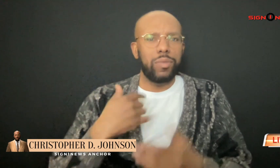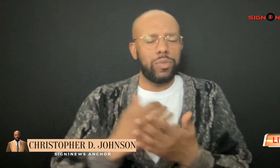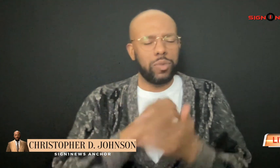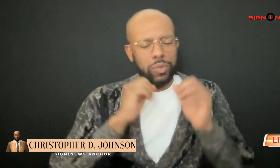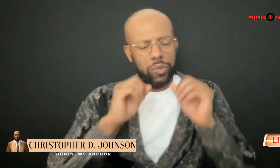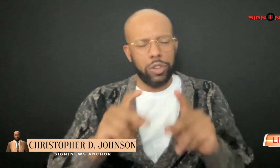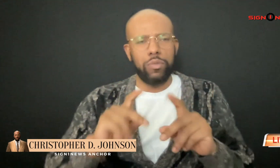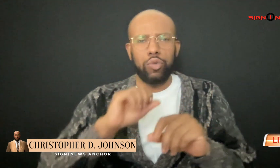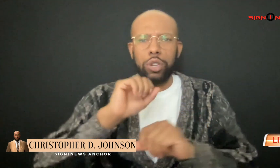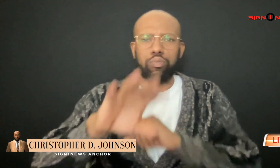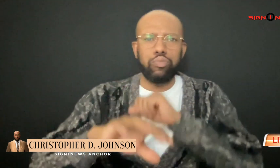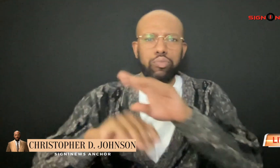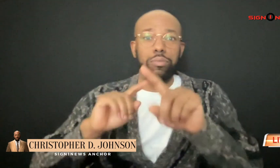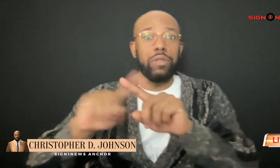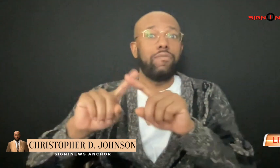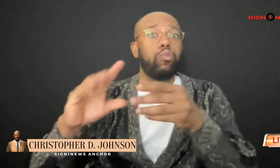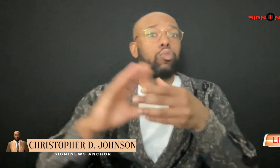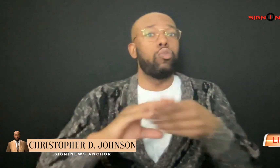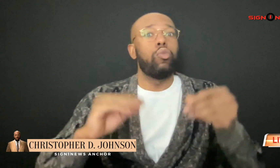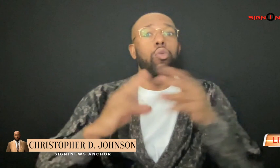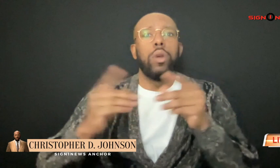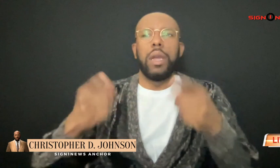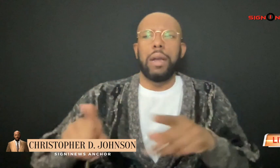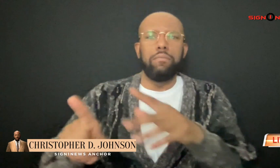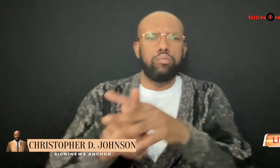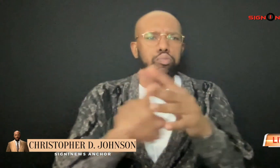here is a quick look at the top trending stories making headlines today